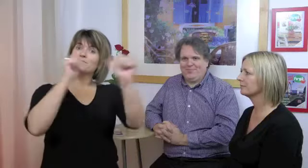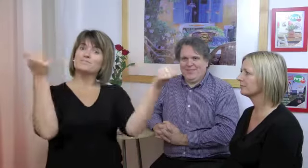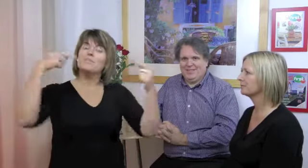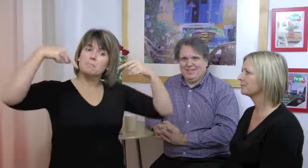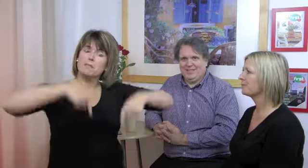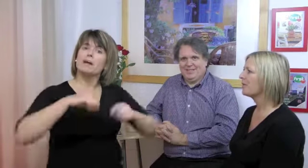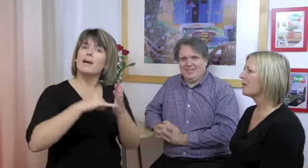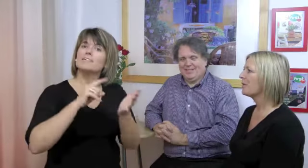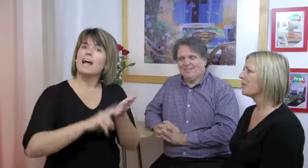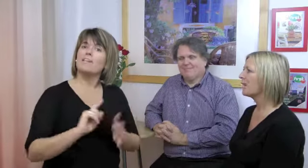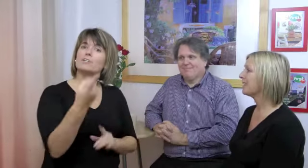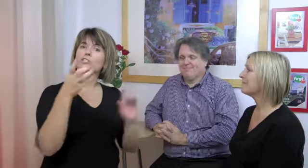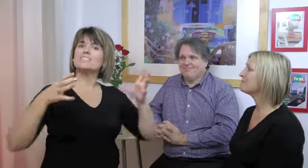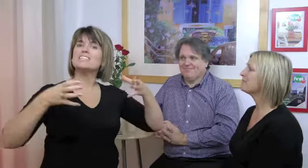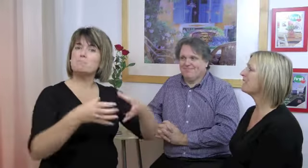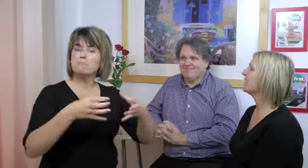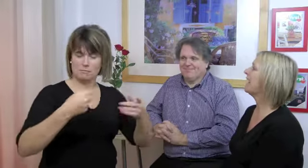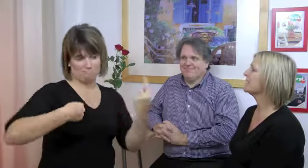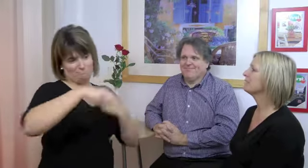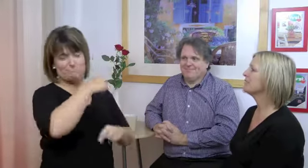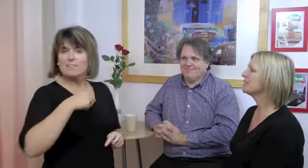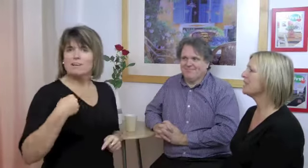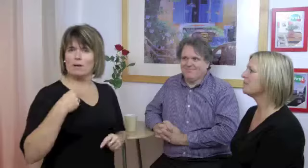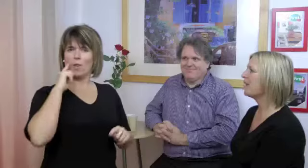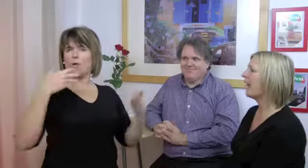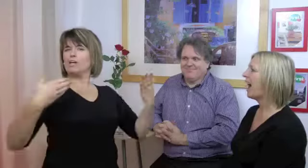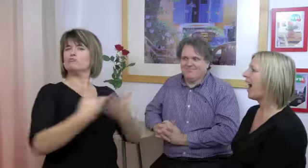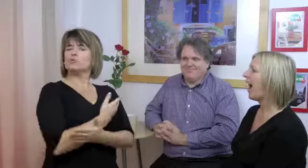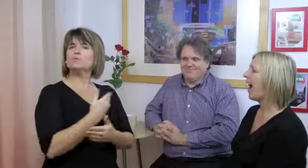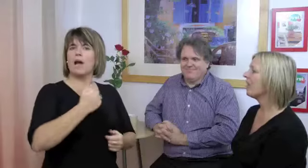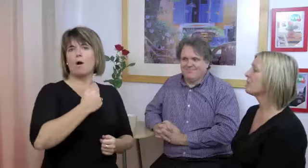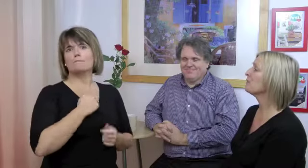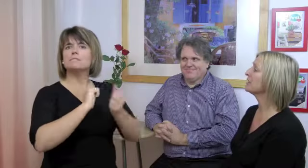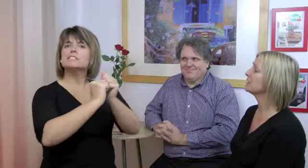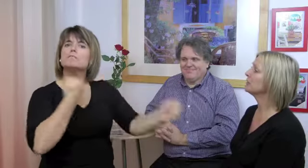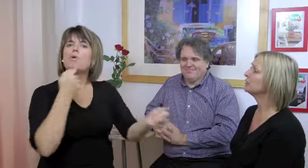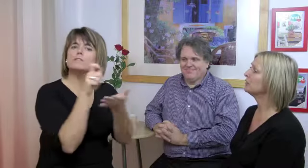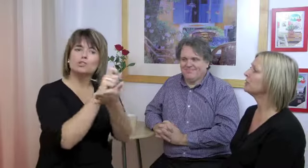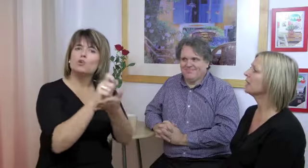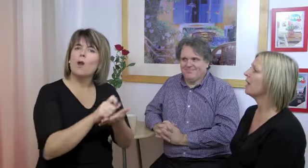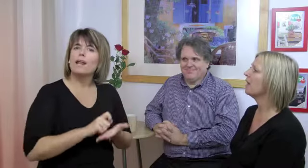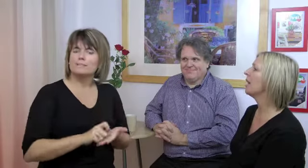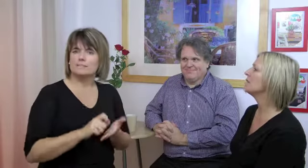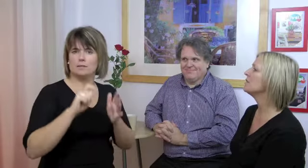Welcome to the SL First Team and thought we'd like to introduce our new sports journalist